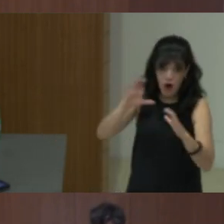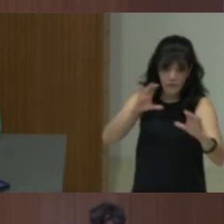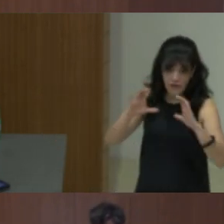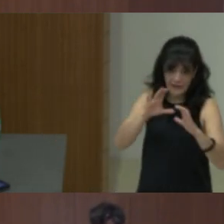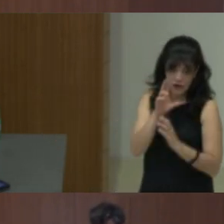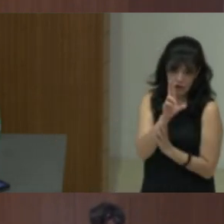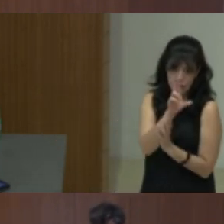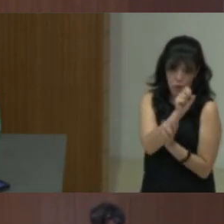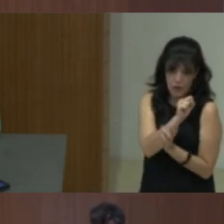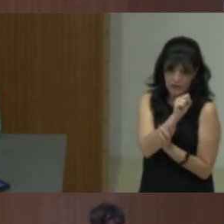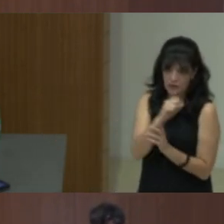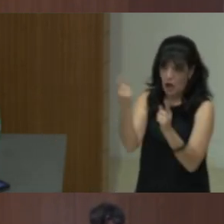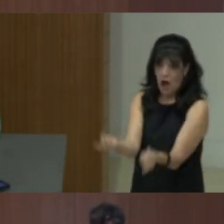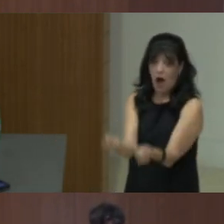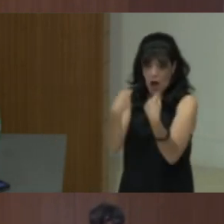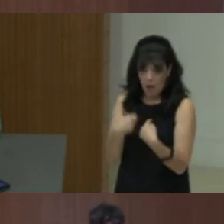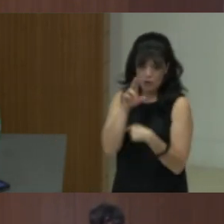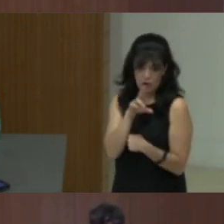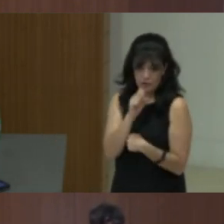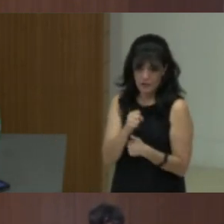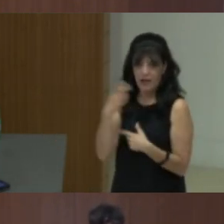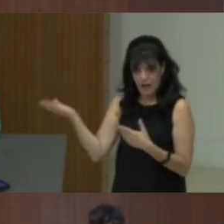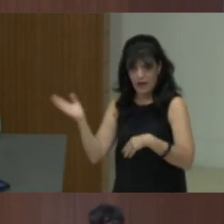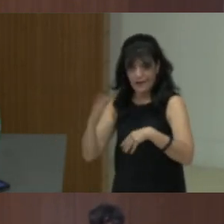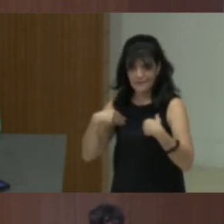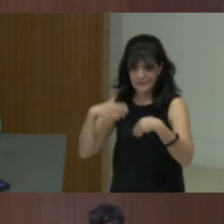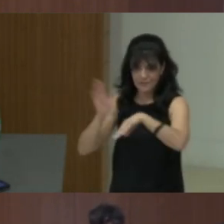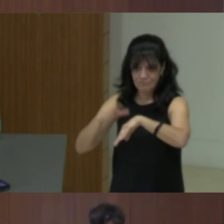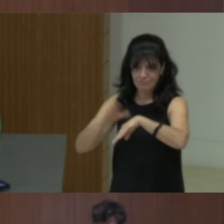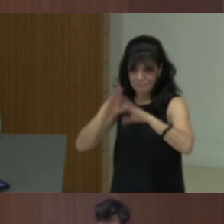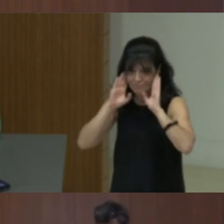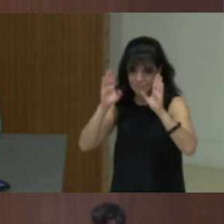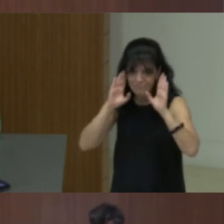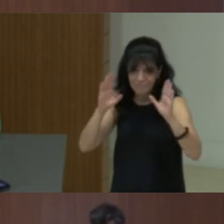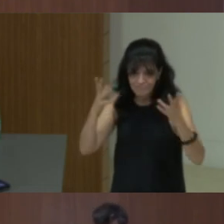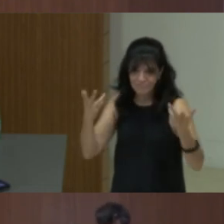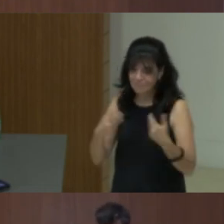Bring the... Bring the conversation to the United States. Did I tell you in English?